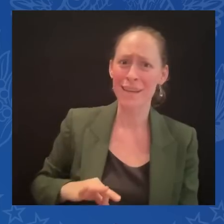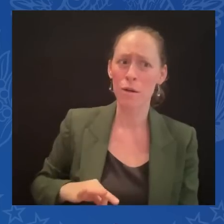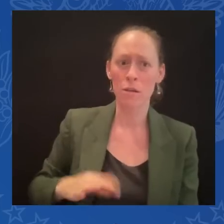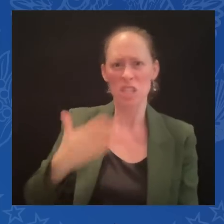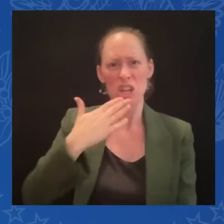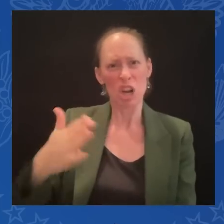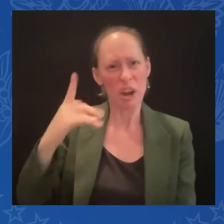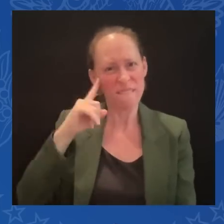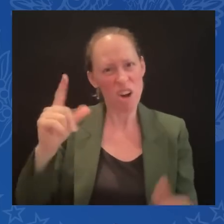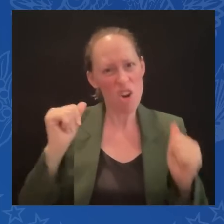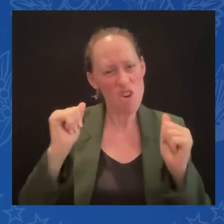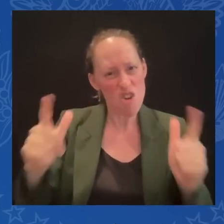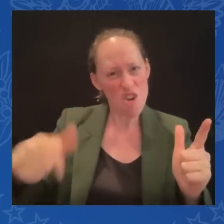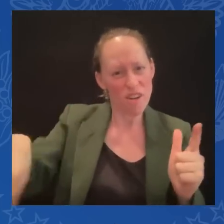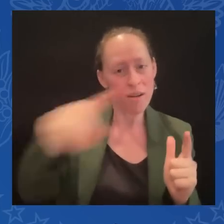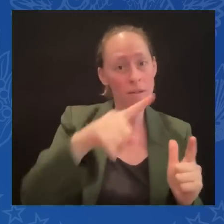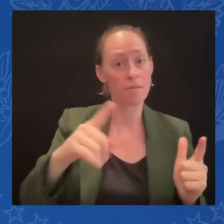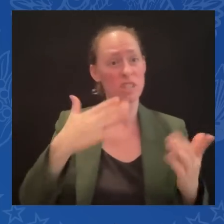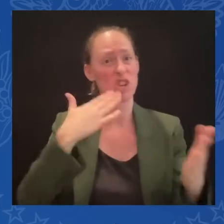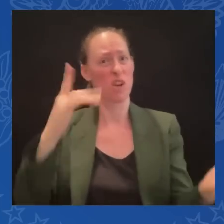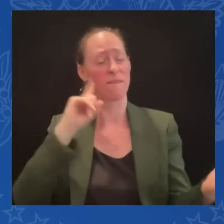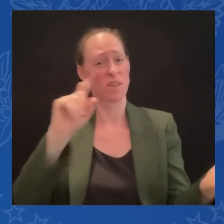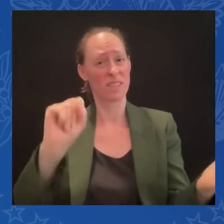Bidenomics is good for America.